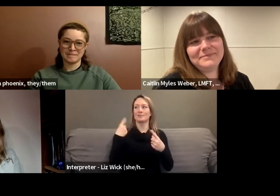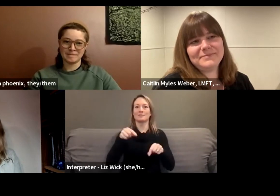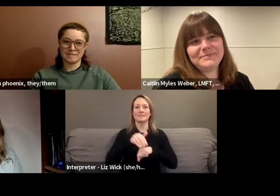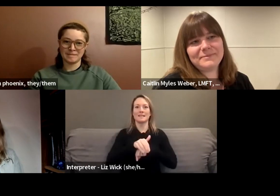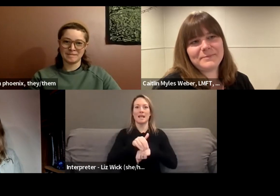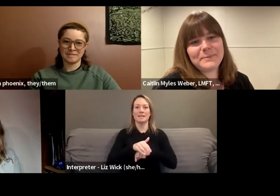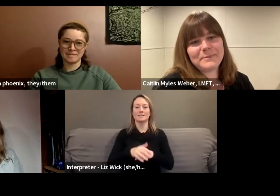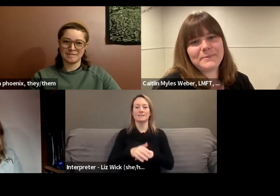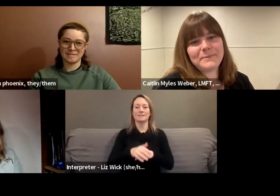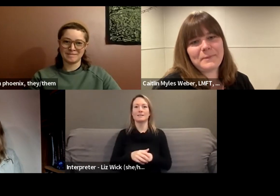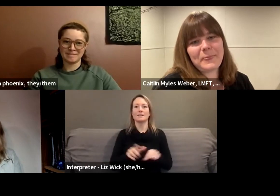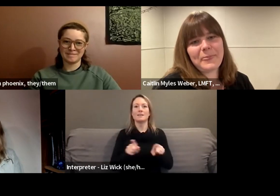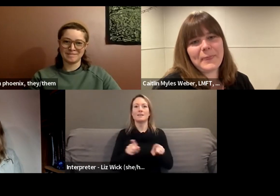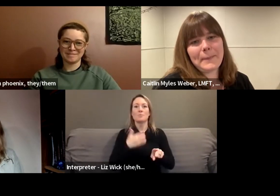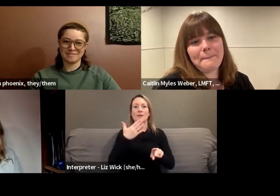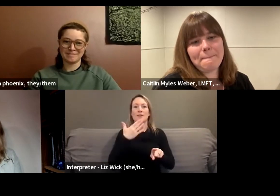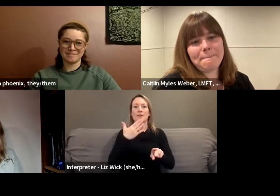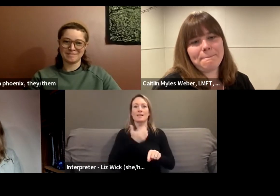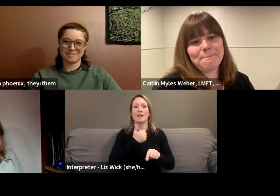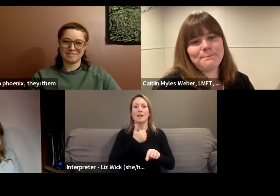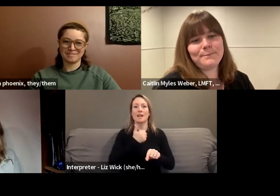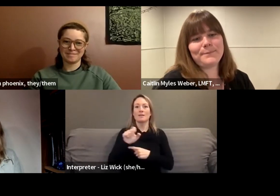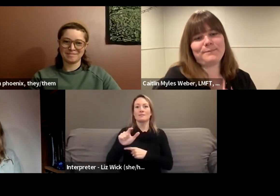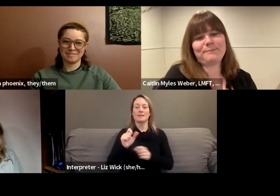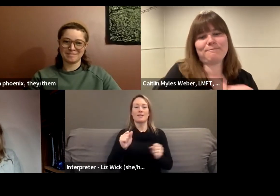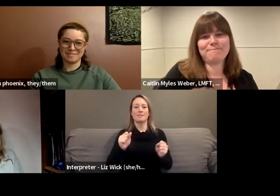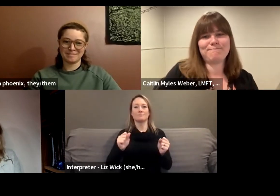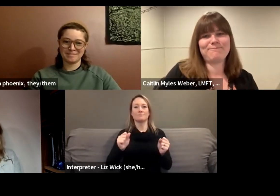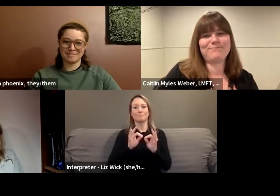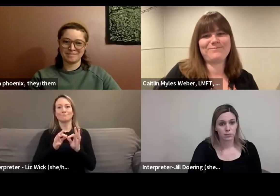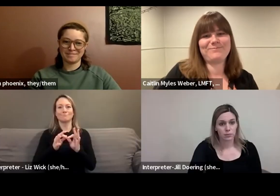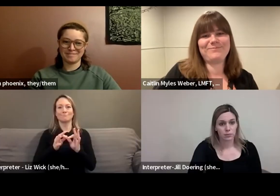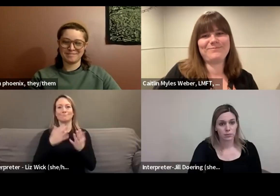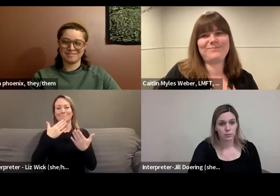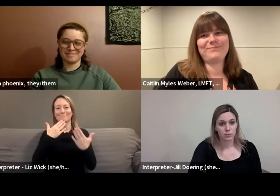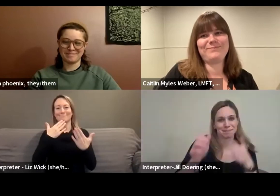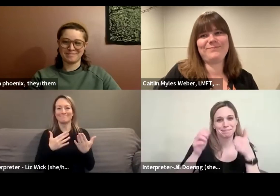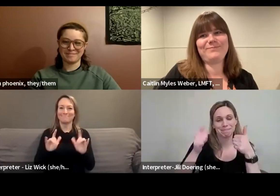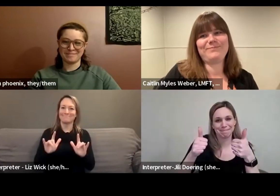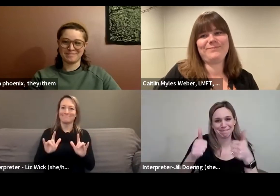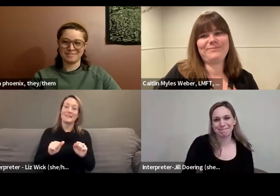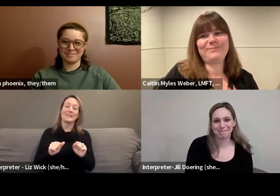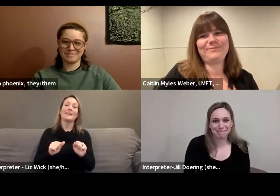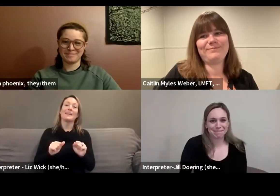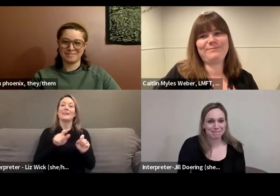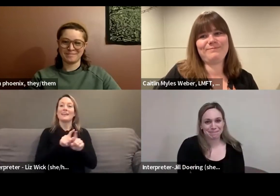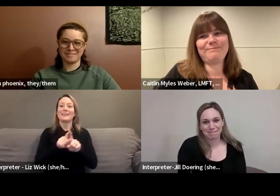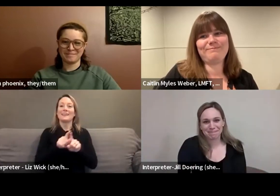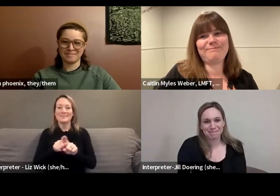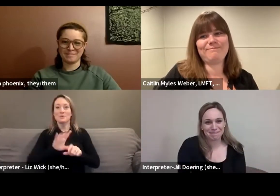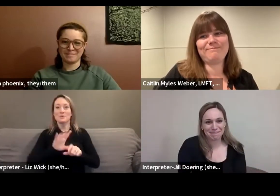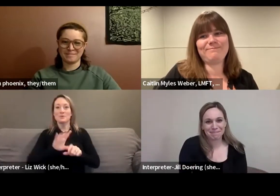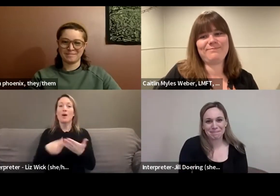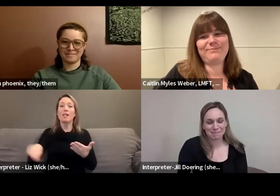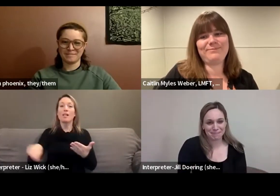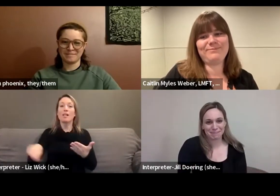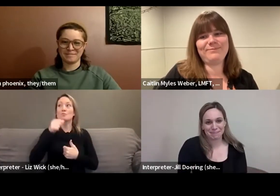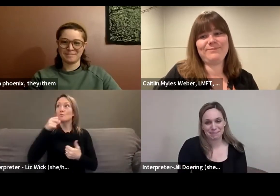Also, wanna thank our ASL folks who are fantastic. Thank you, thank you, thank you. And all of you who joined us from wherever you are in the country